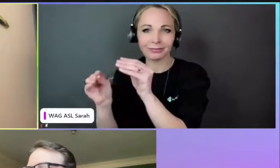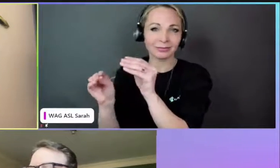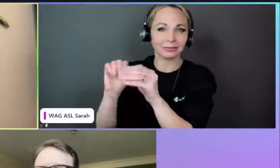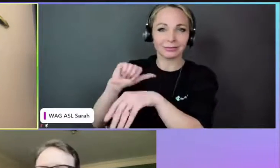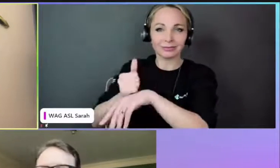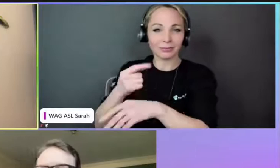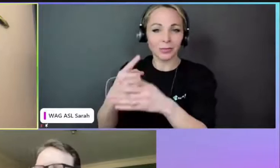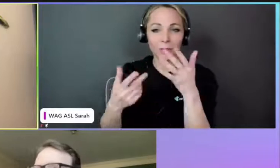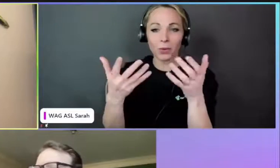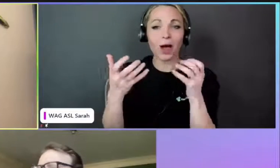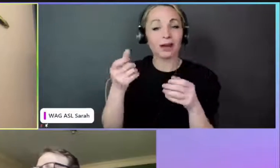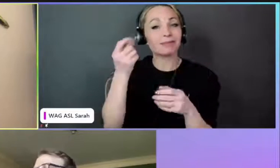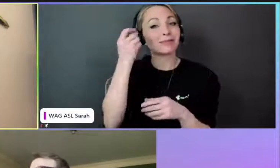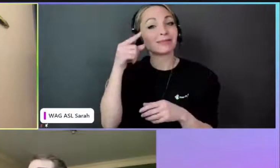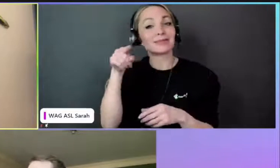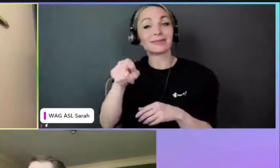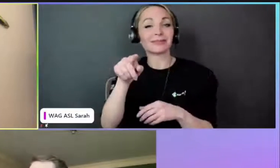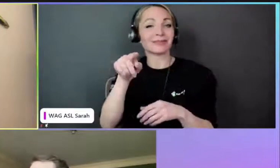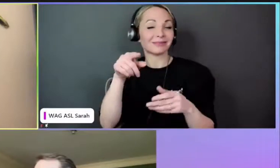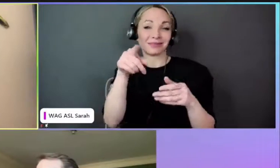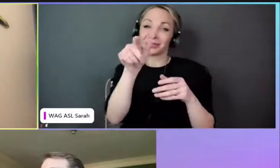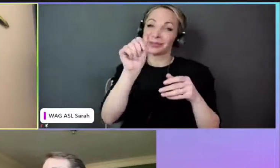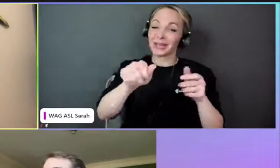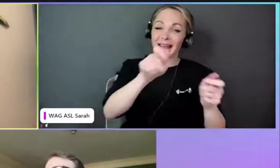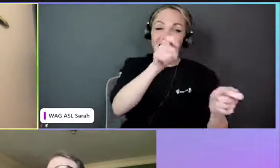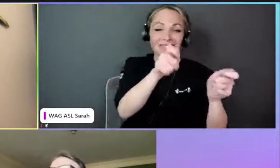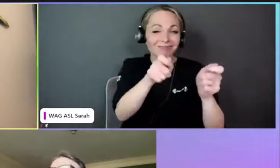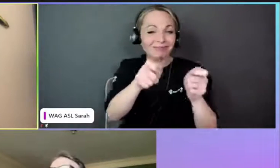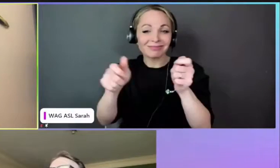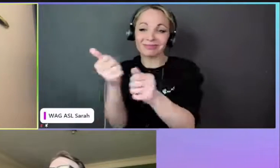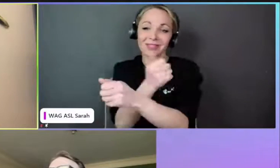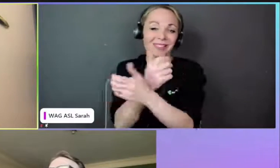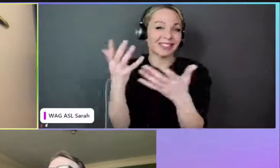The world is your oyster for how you wanna set that up and prioritize issues.